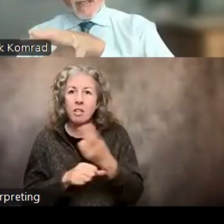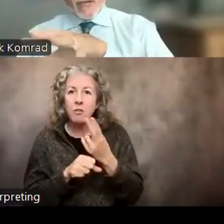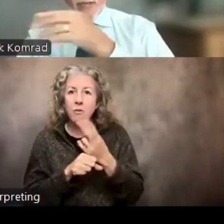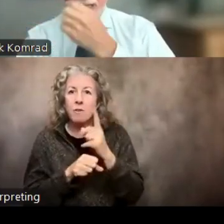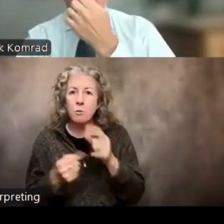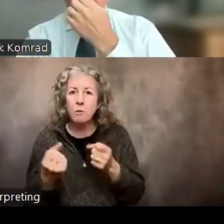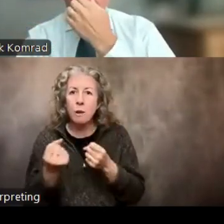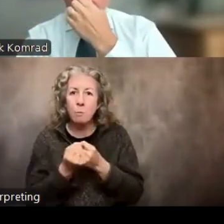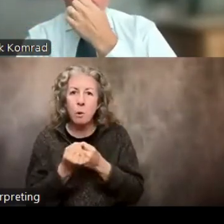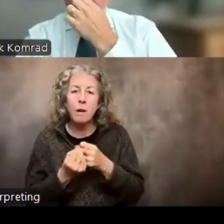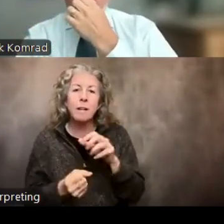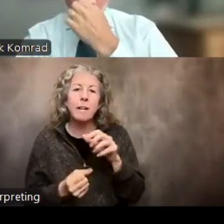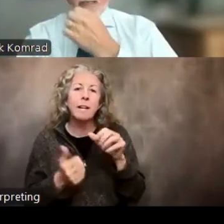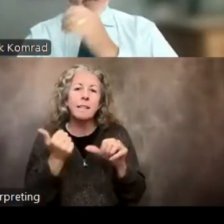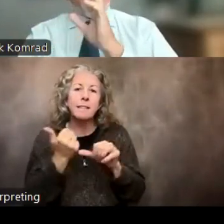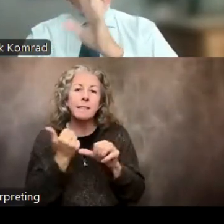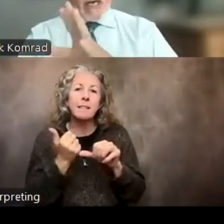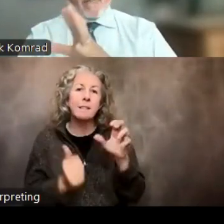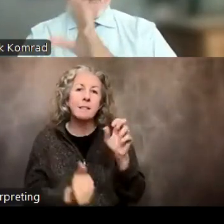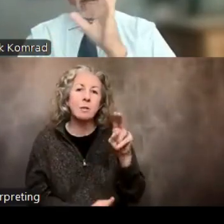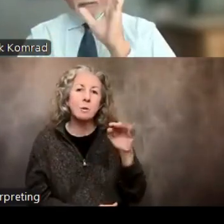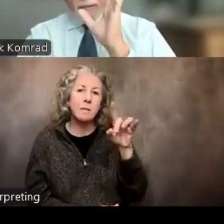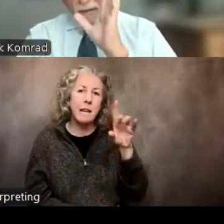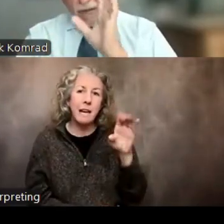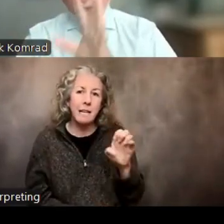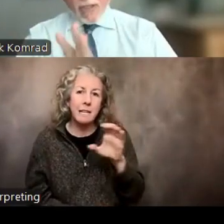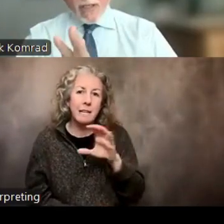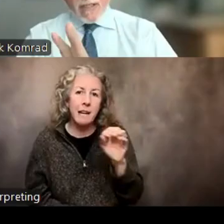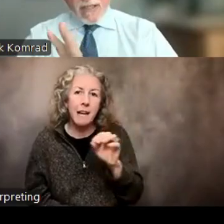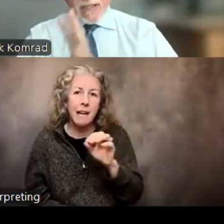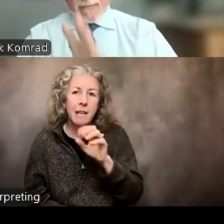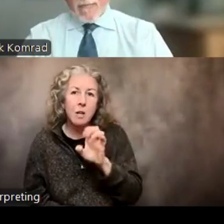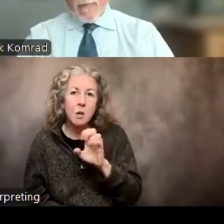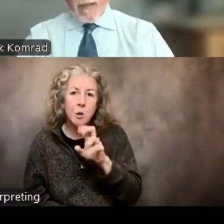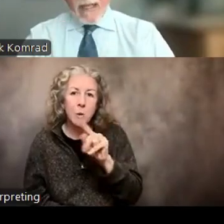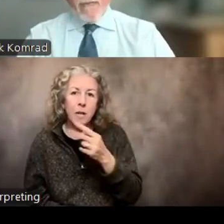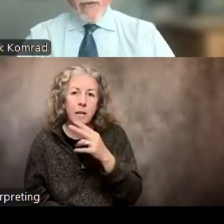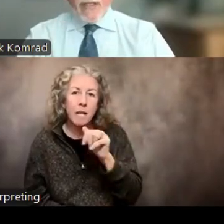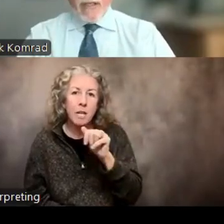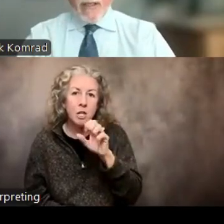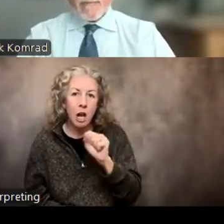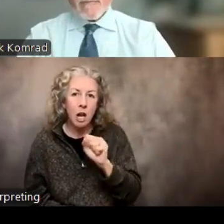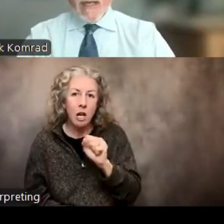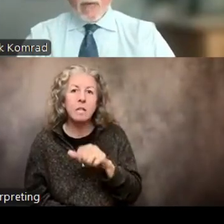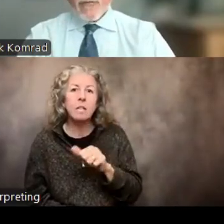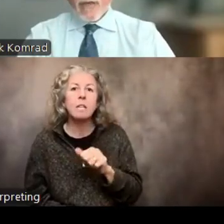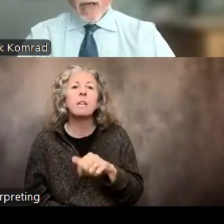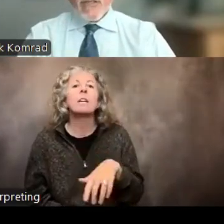euthanasia, autonomy, justice and futility. Now with regard to